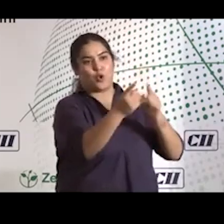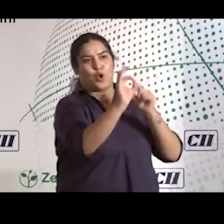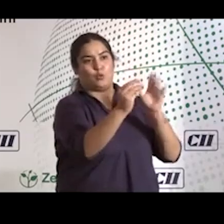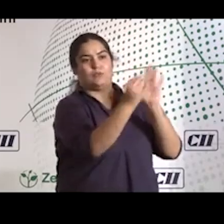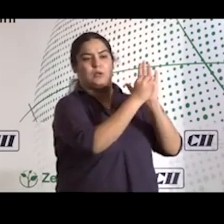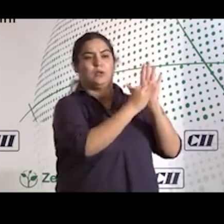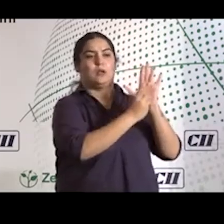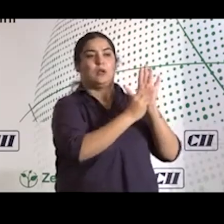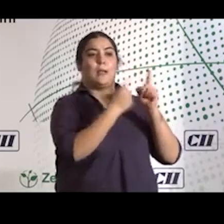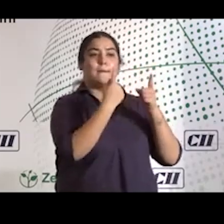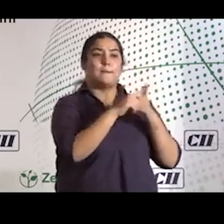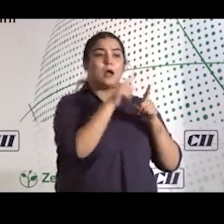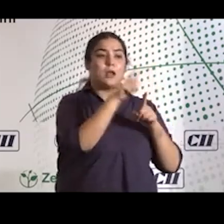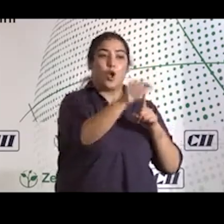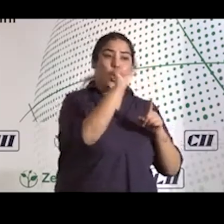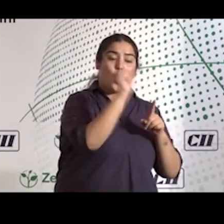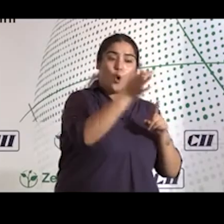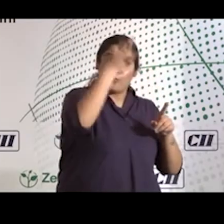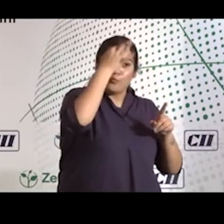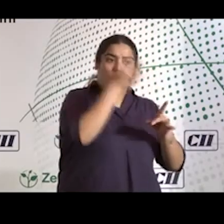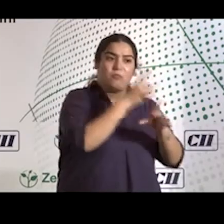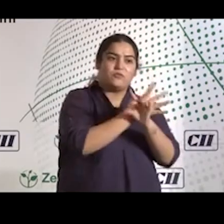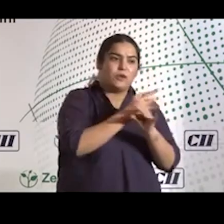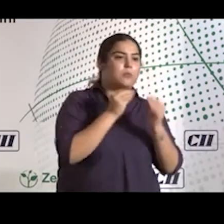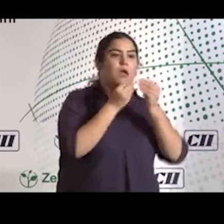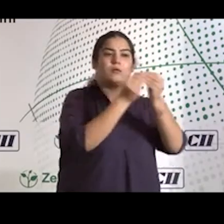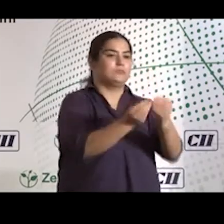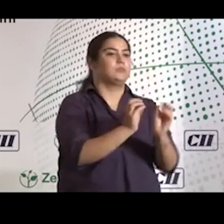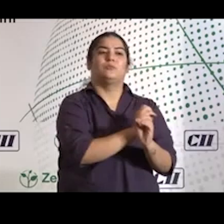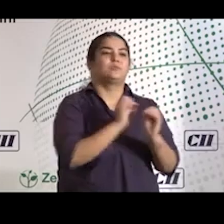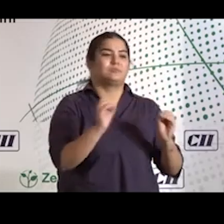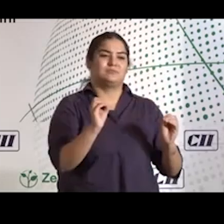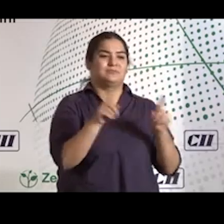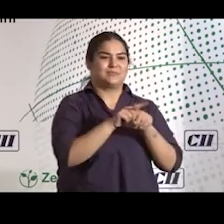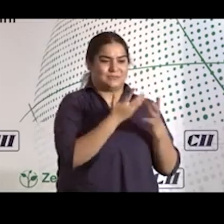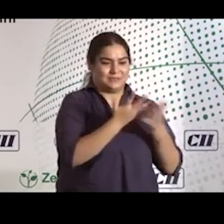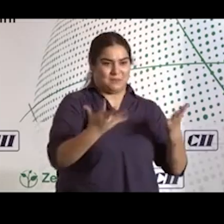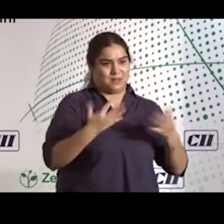But at the same time, sometimes products which are very small